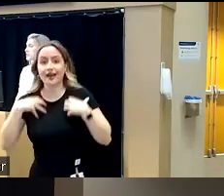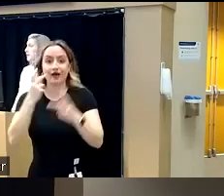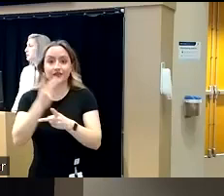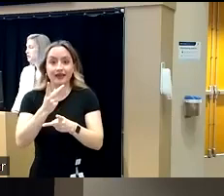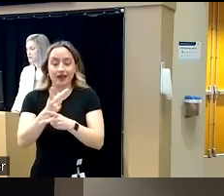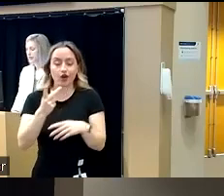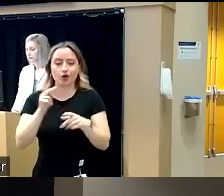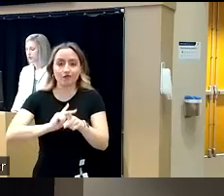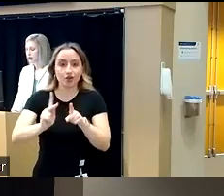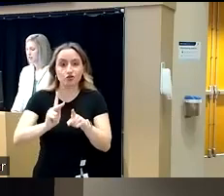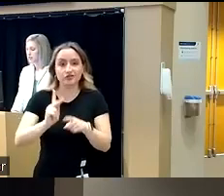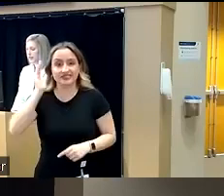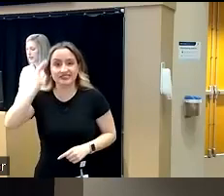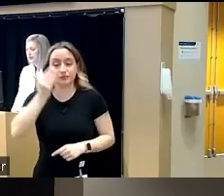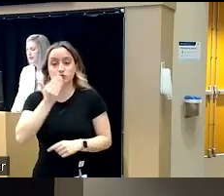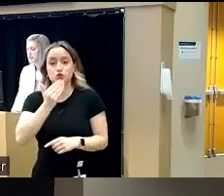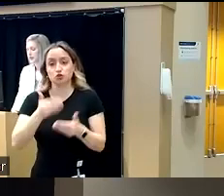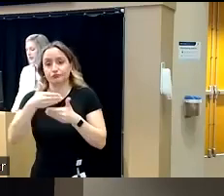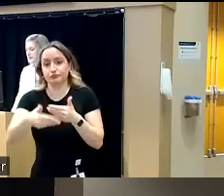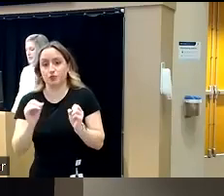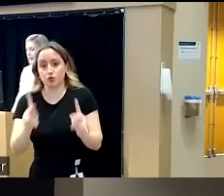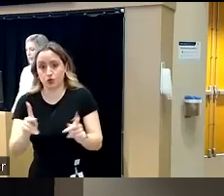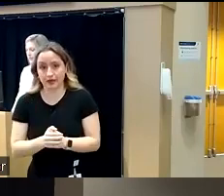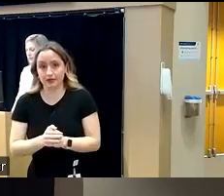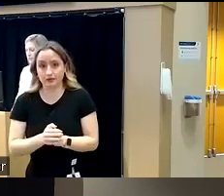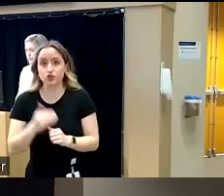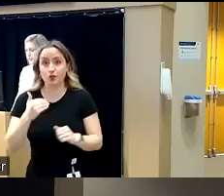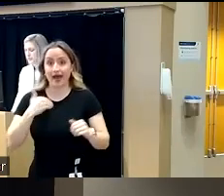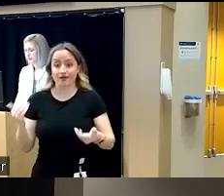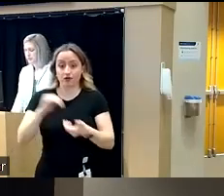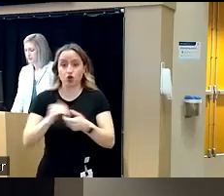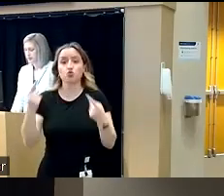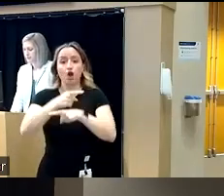the next good opportunity for cross-training to enhance the care delivered to patients oh sorry